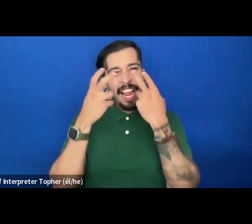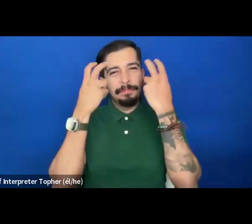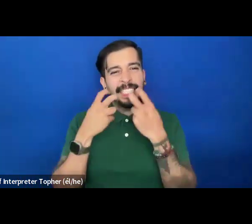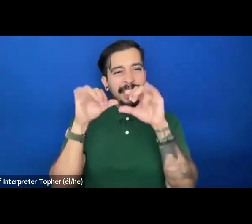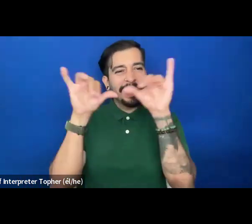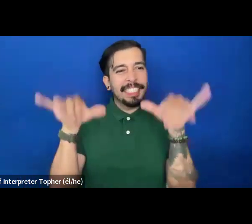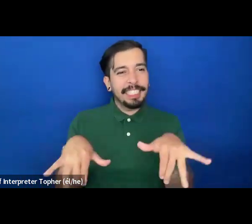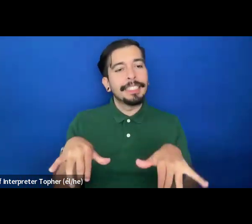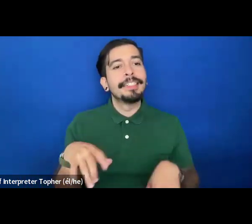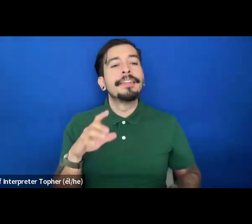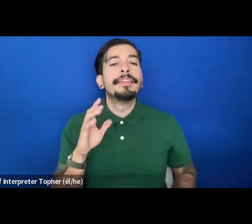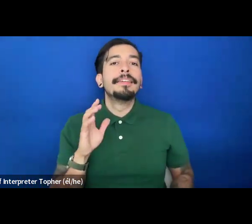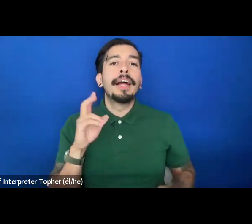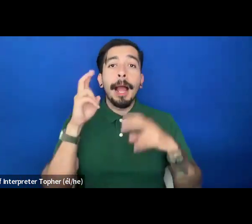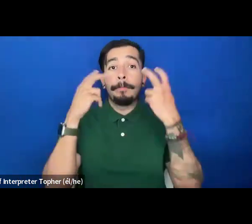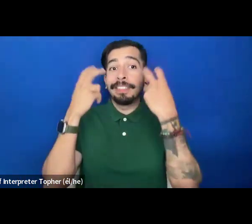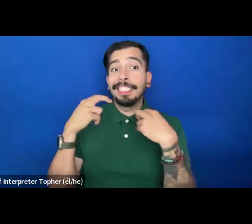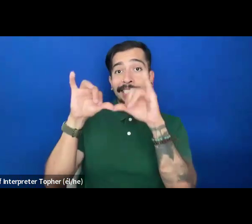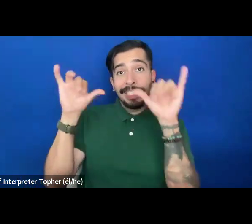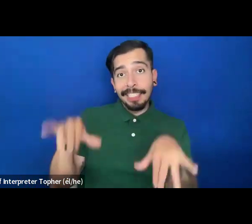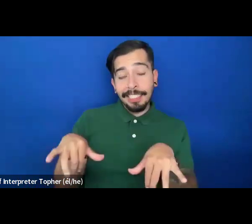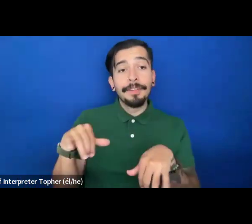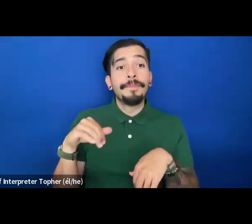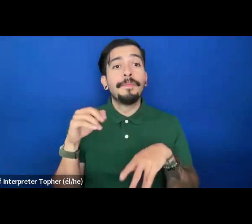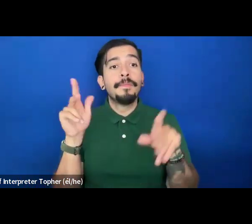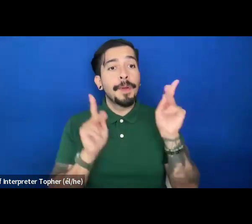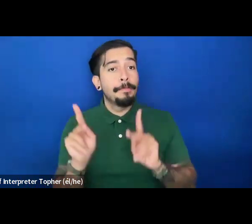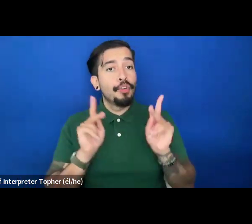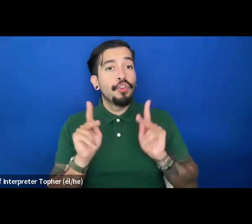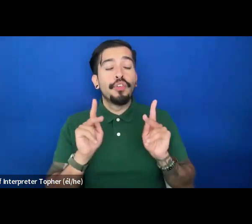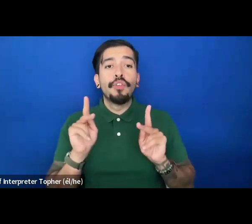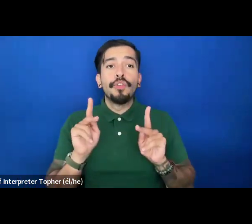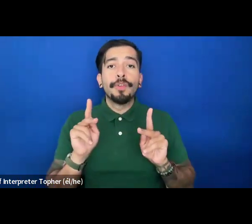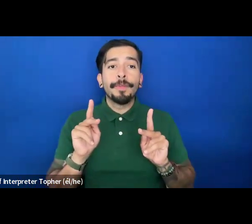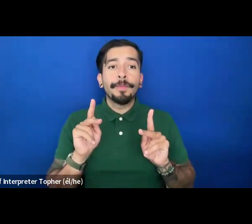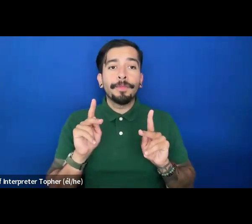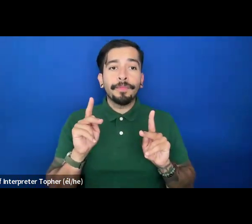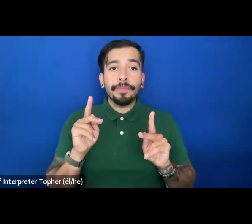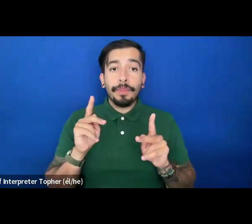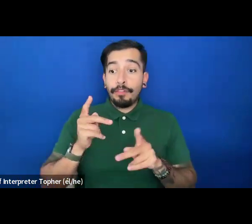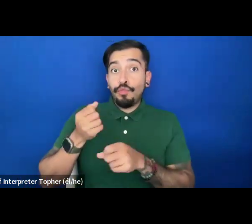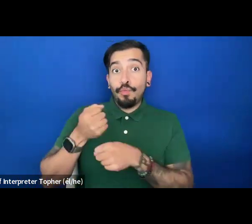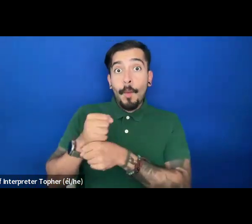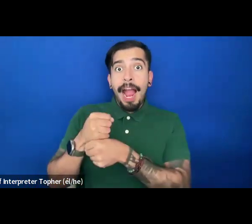while folks who can't, like many disabled folks, are often treated as less worthy,